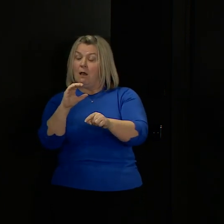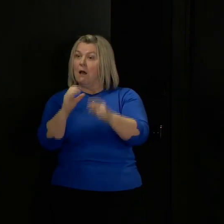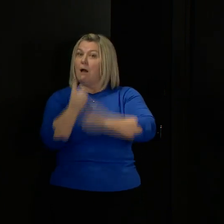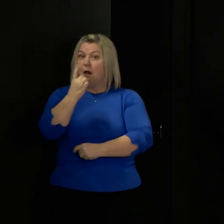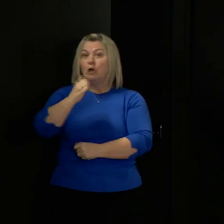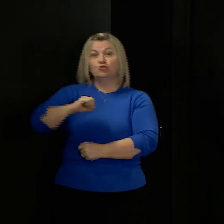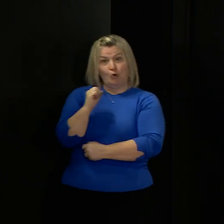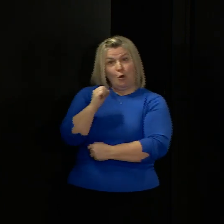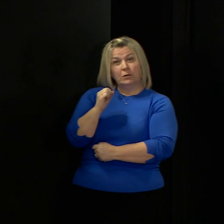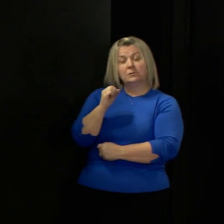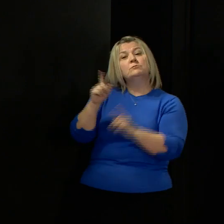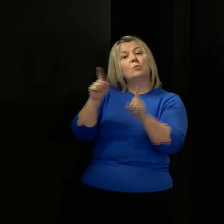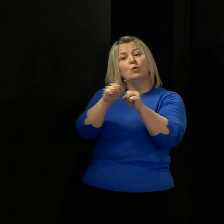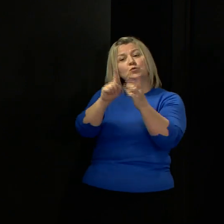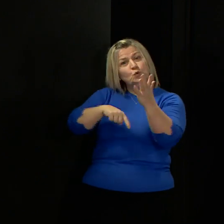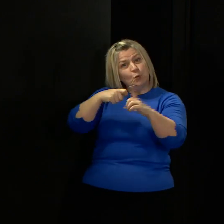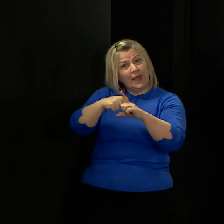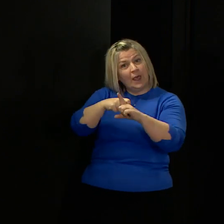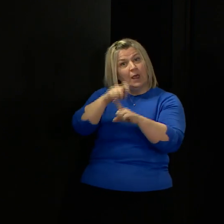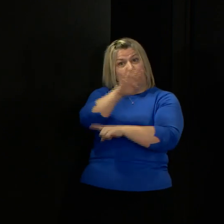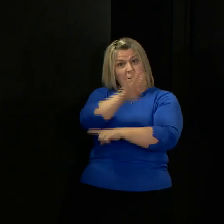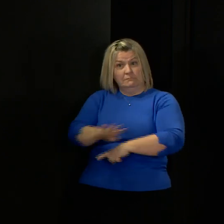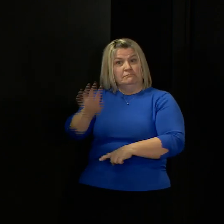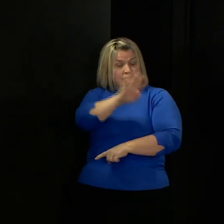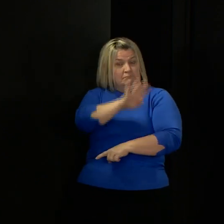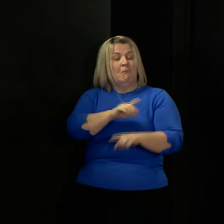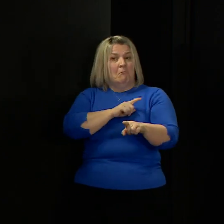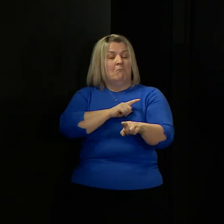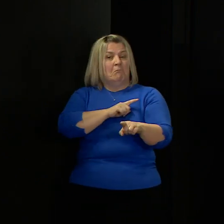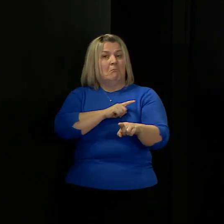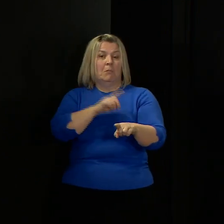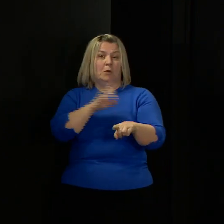parts of the UK - GPS are telling me that they are seeing much fewer people